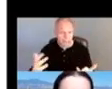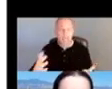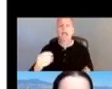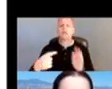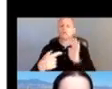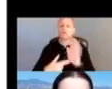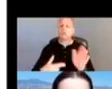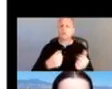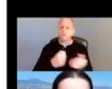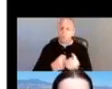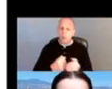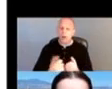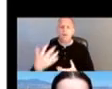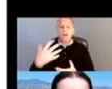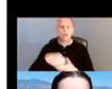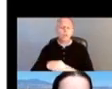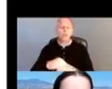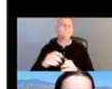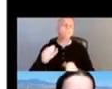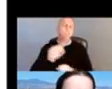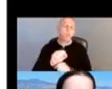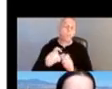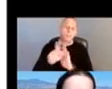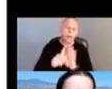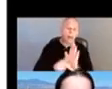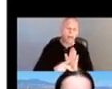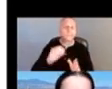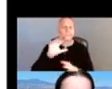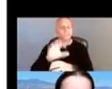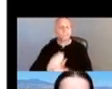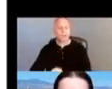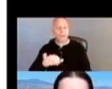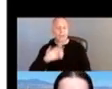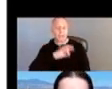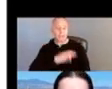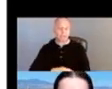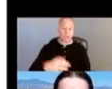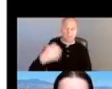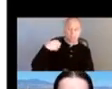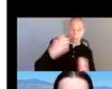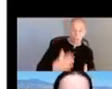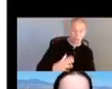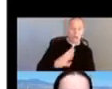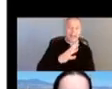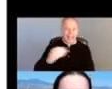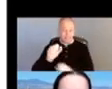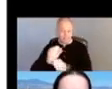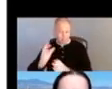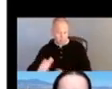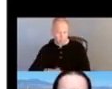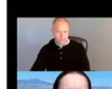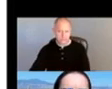employment policies and practices that benefit employers and employees. This year's NDEAM